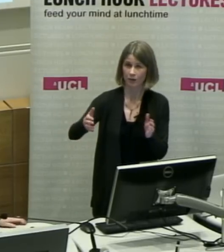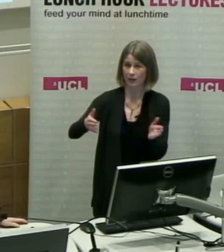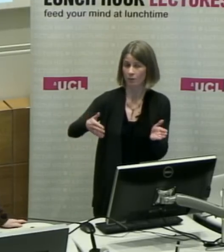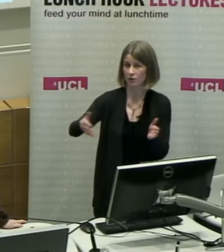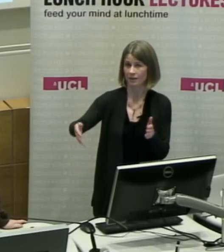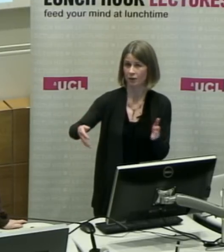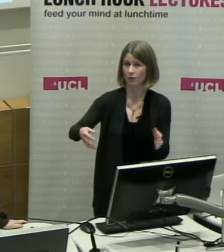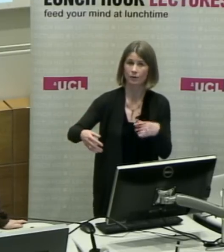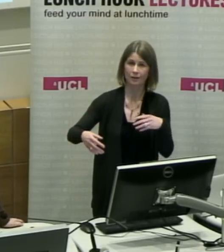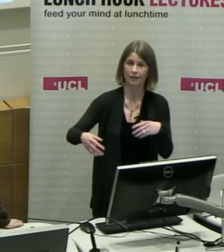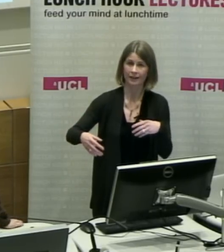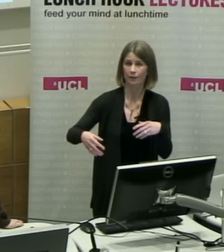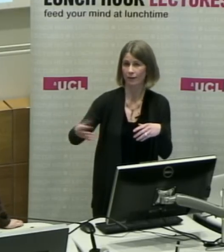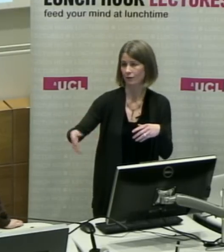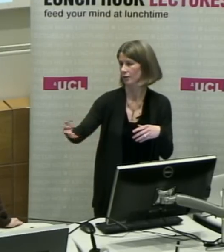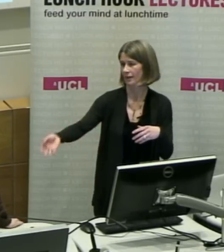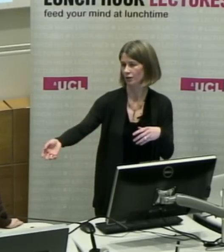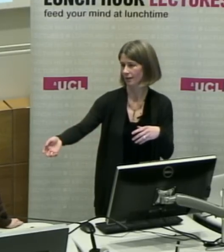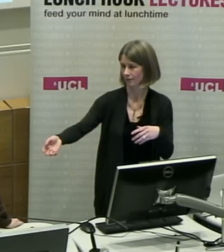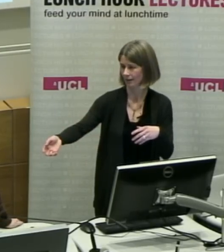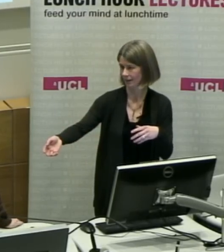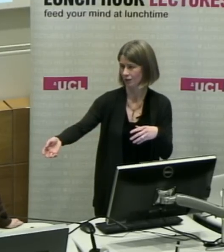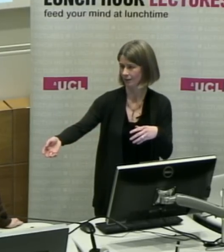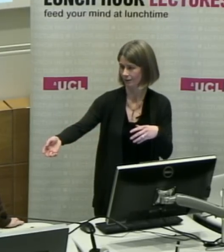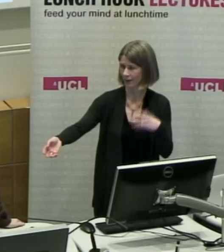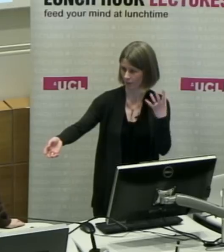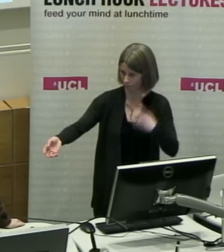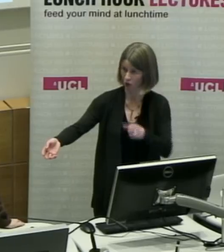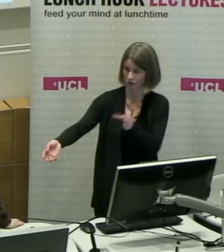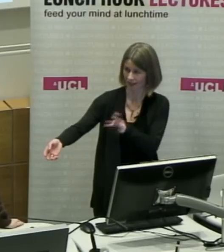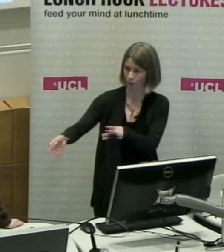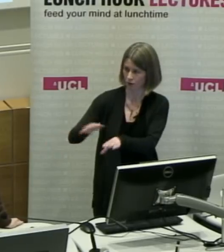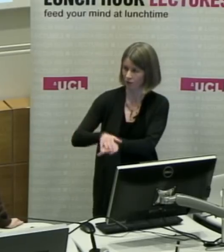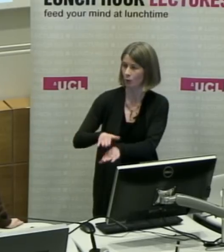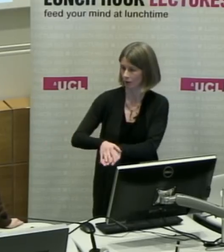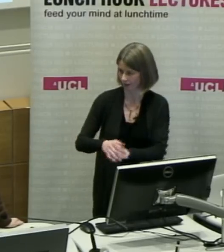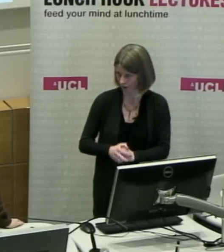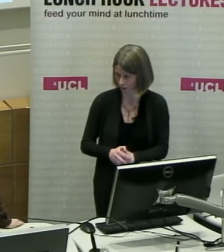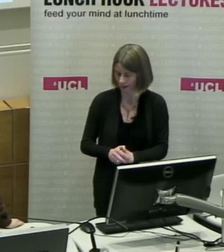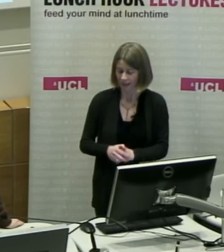That would be just like you learning French at age 11, having a first language of spoken language.